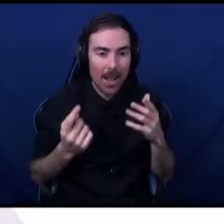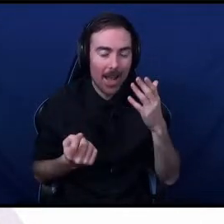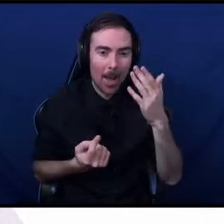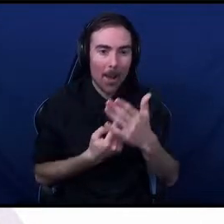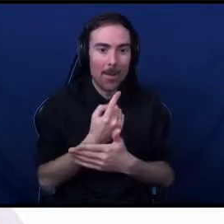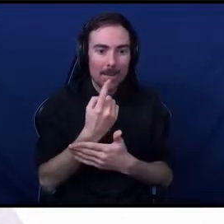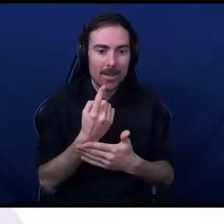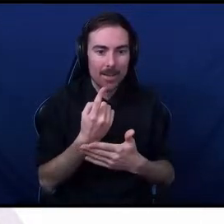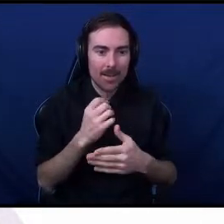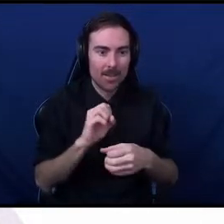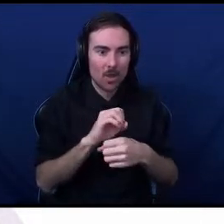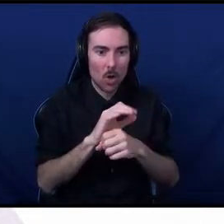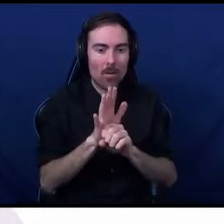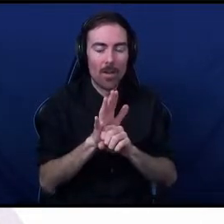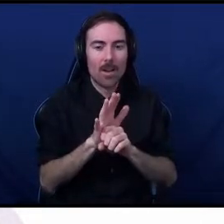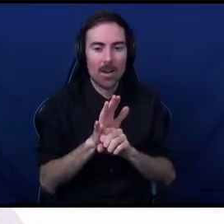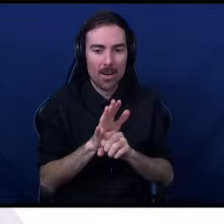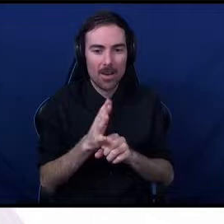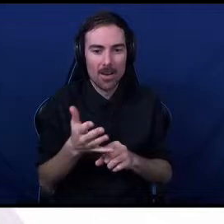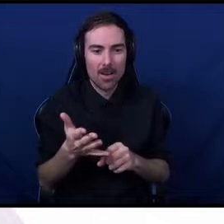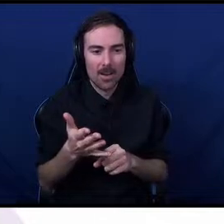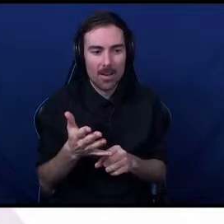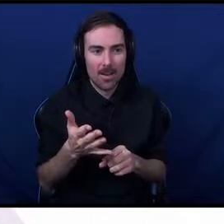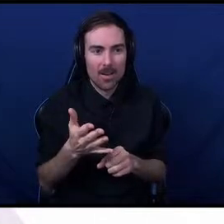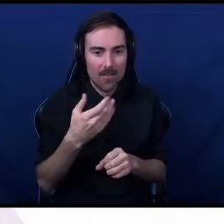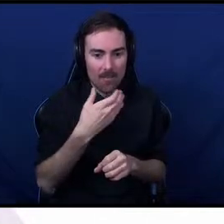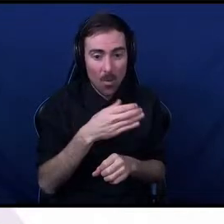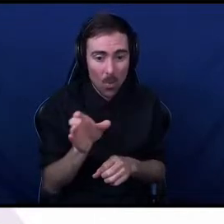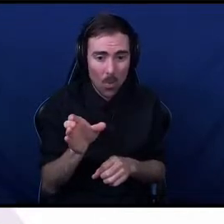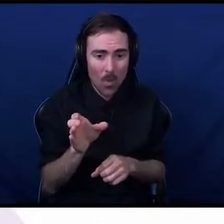earlier, around, when you're forced to think about what it